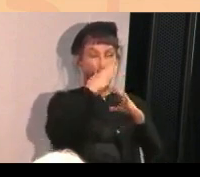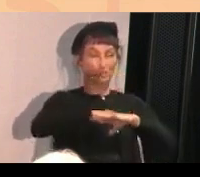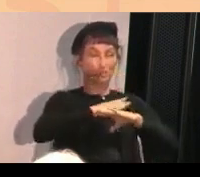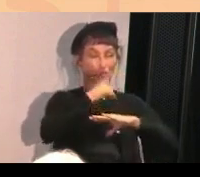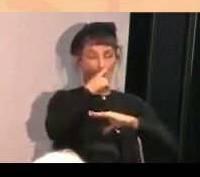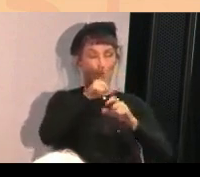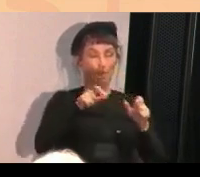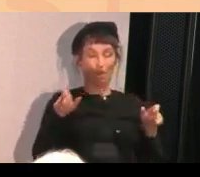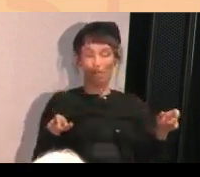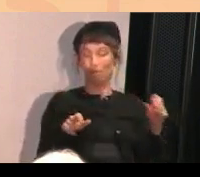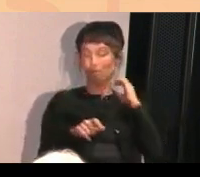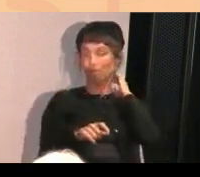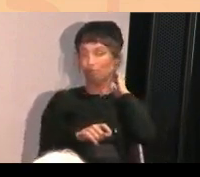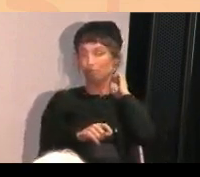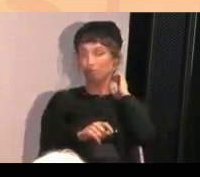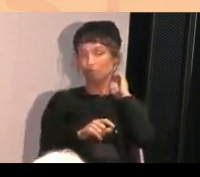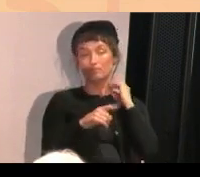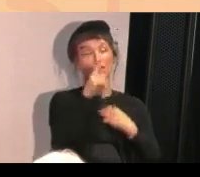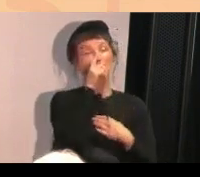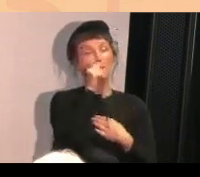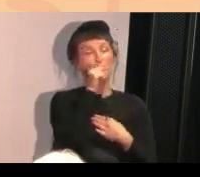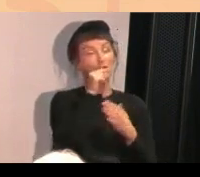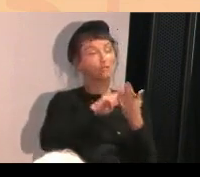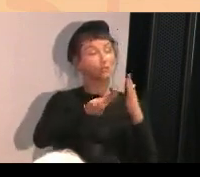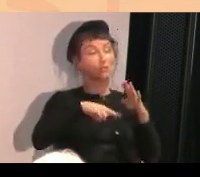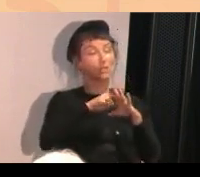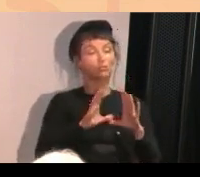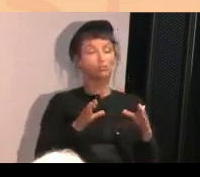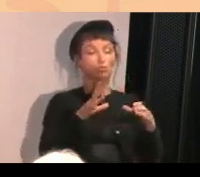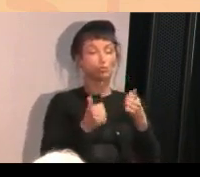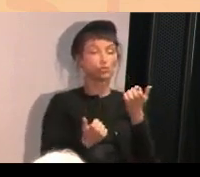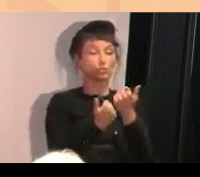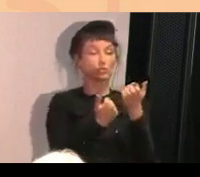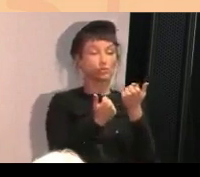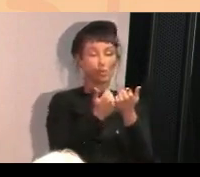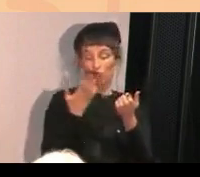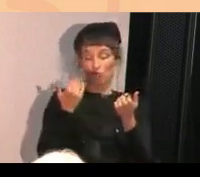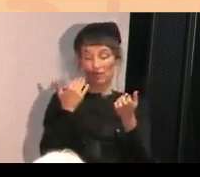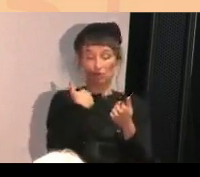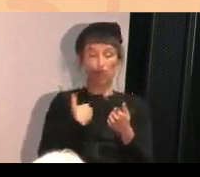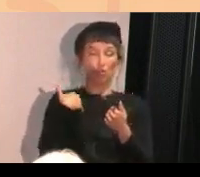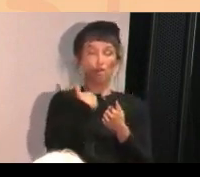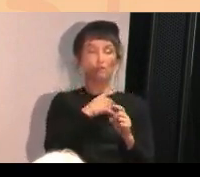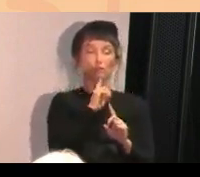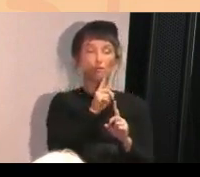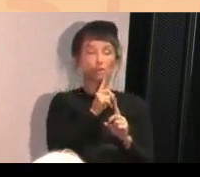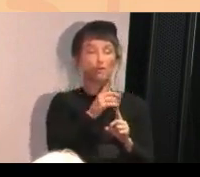bodies, potential for a national body to support recent draft recommendations from the productivity